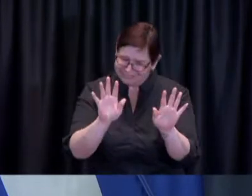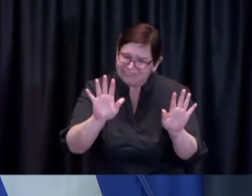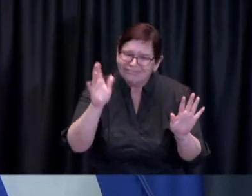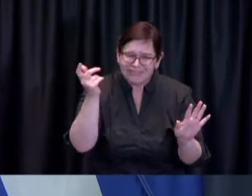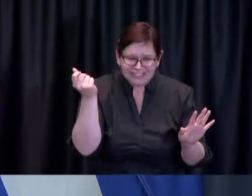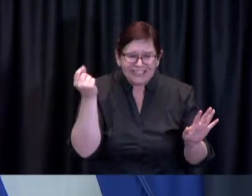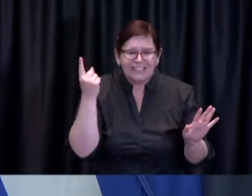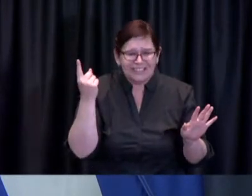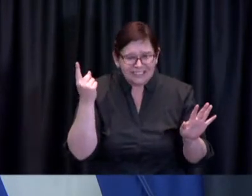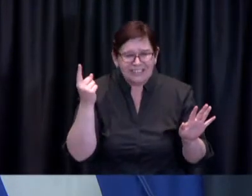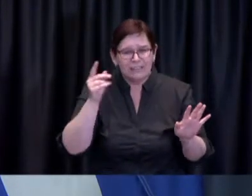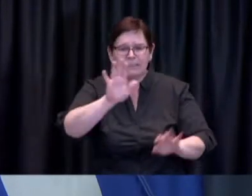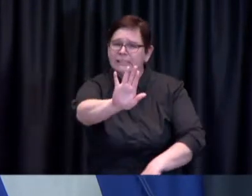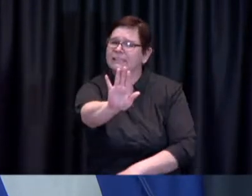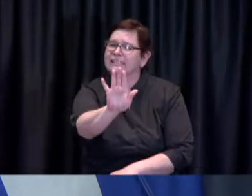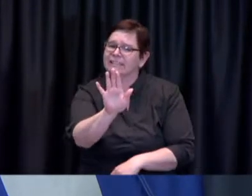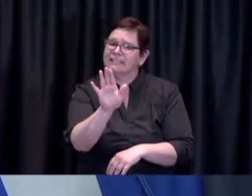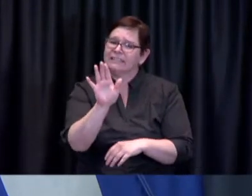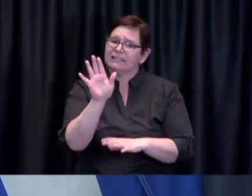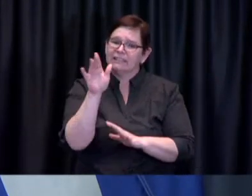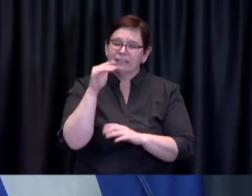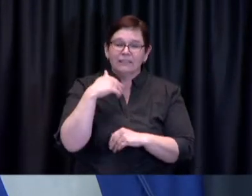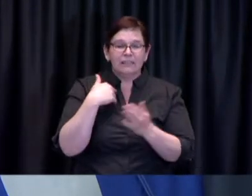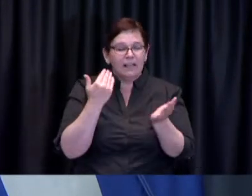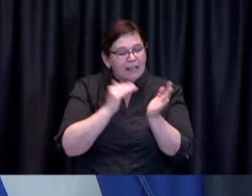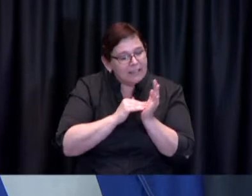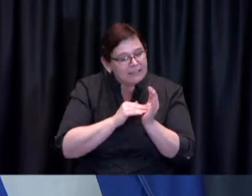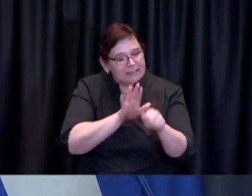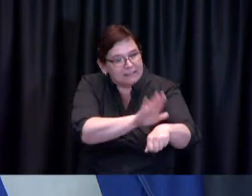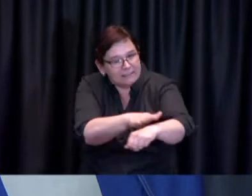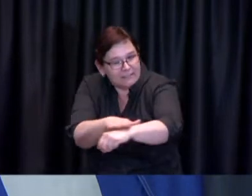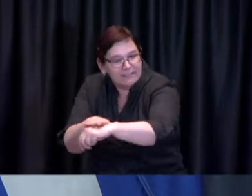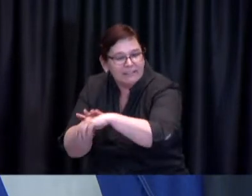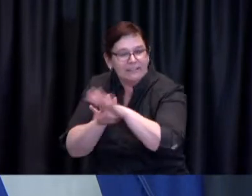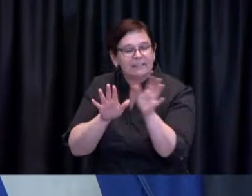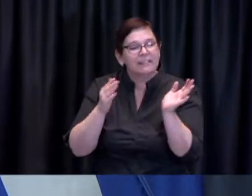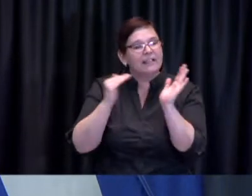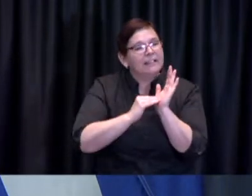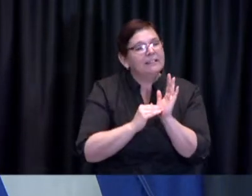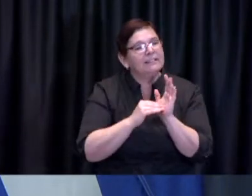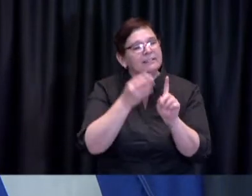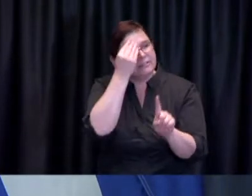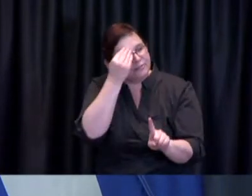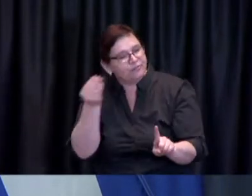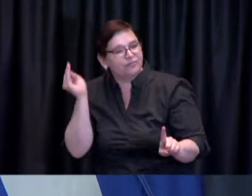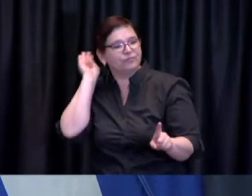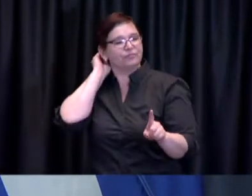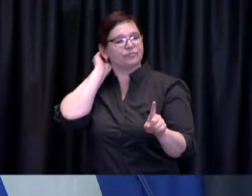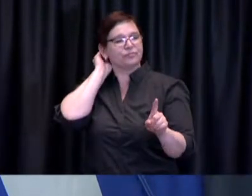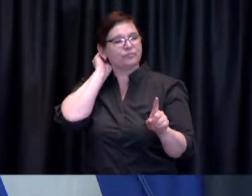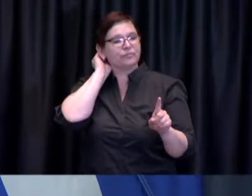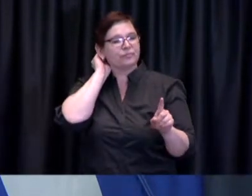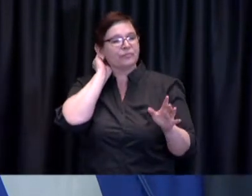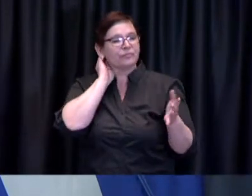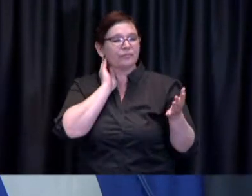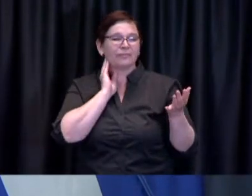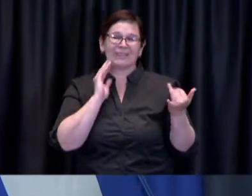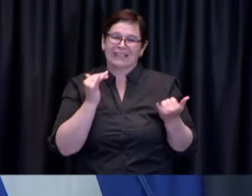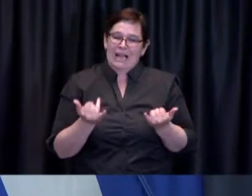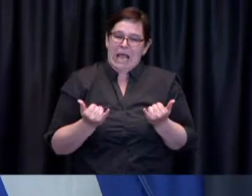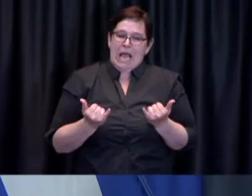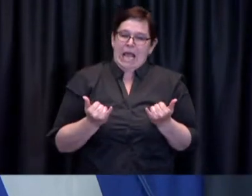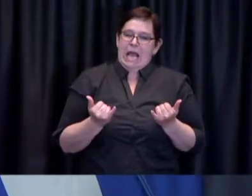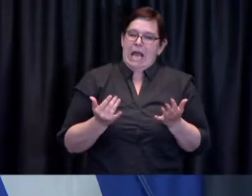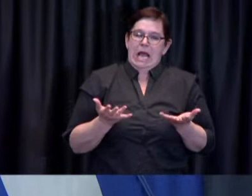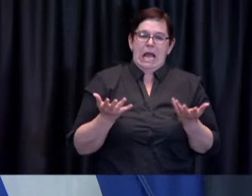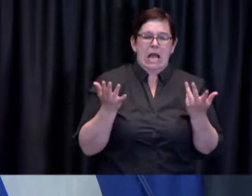as I mentioned in my remarks uh we have you know a real opportunity to enjoy uh a wonderful summer